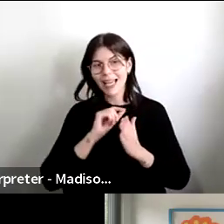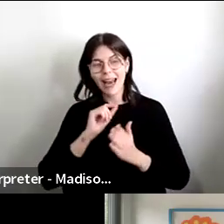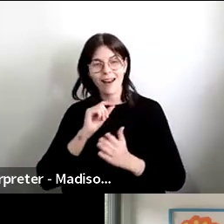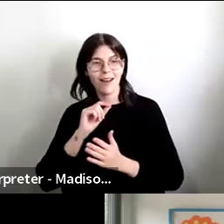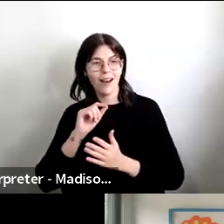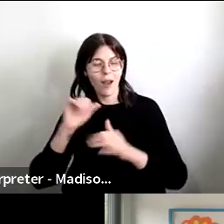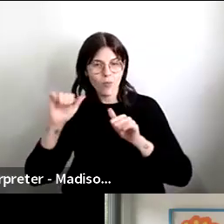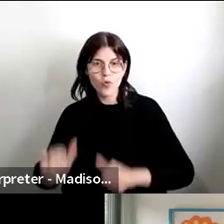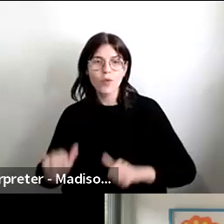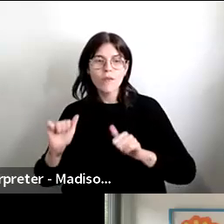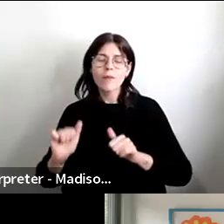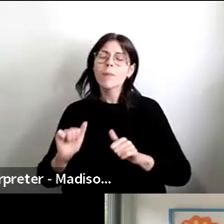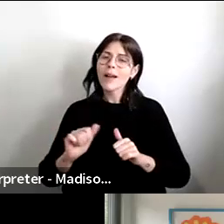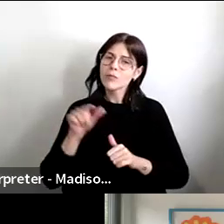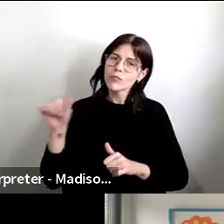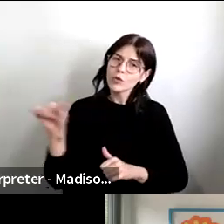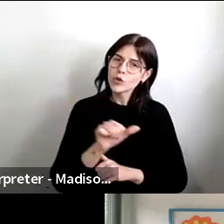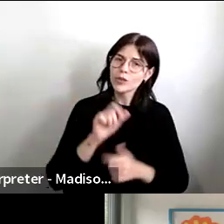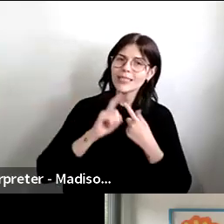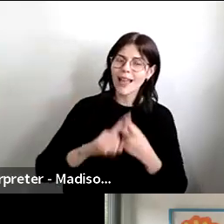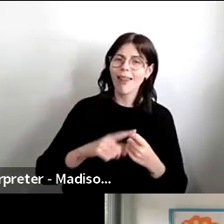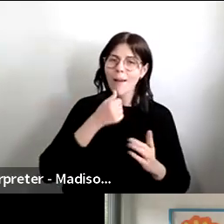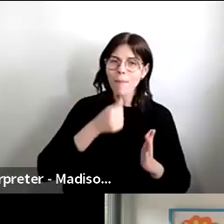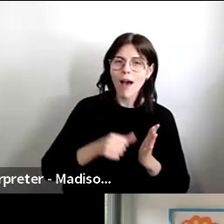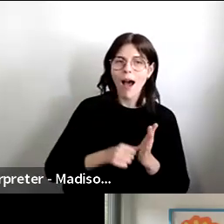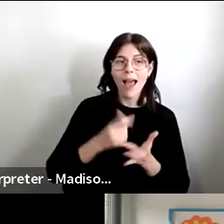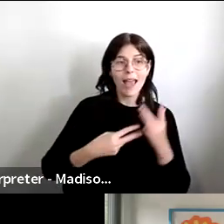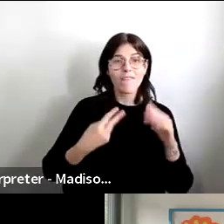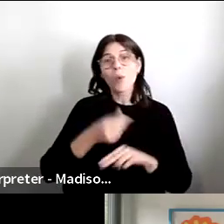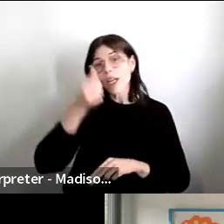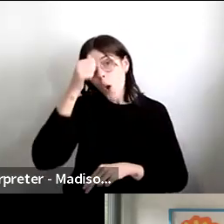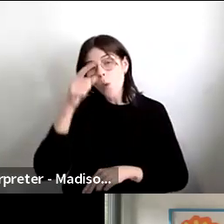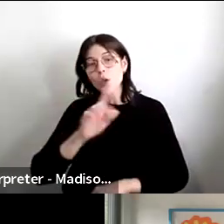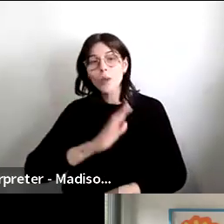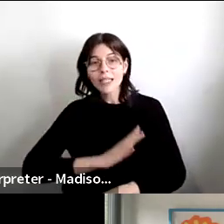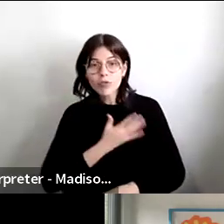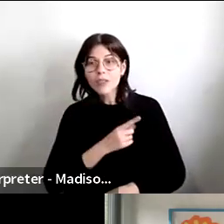because if we know you are interested, we can hit you up for other opportunities that might